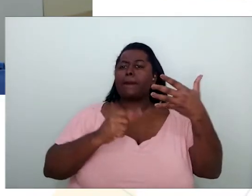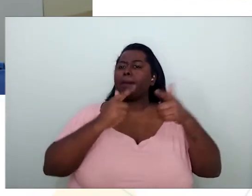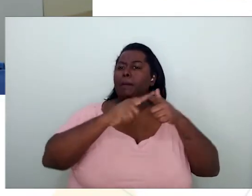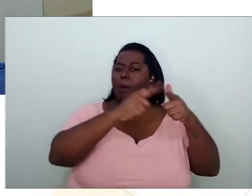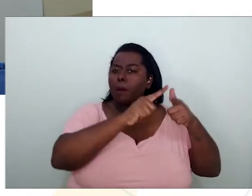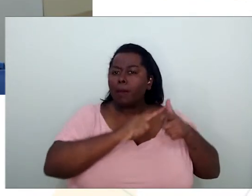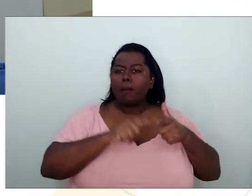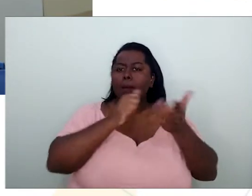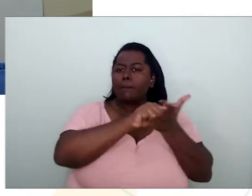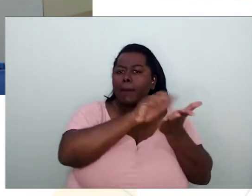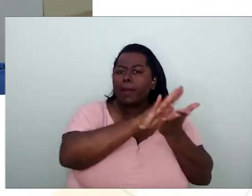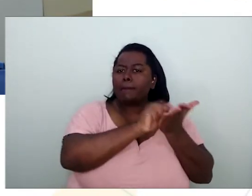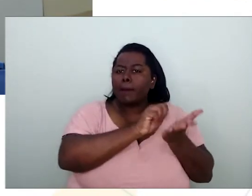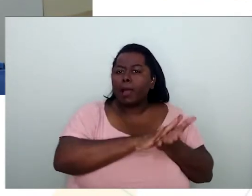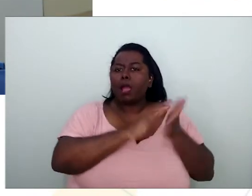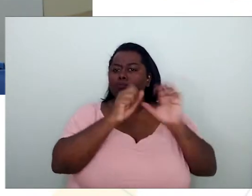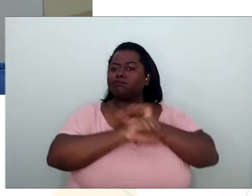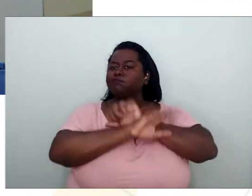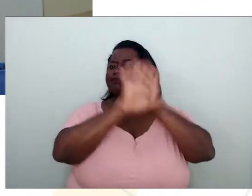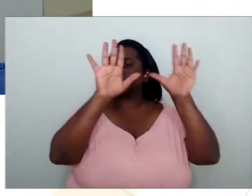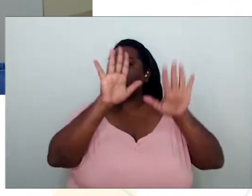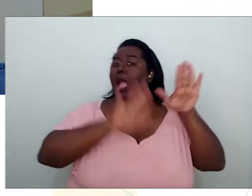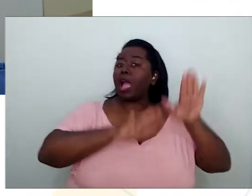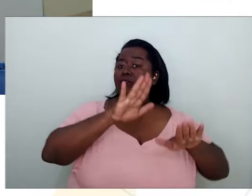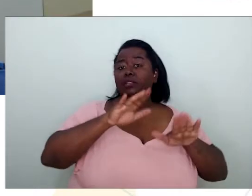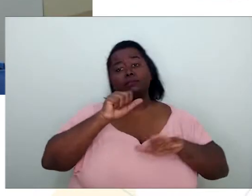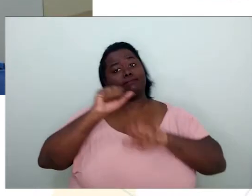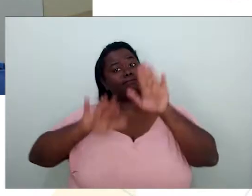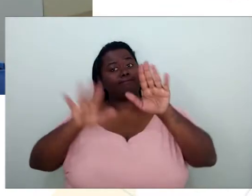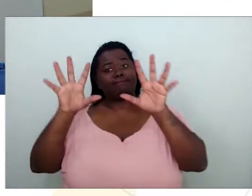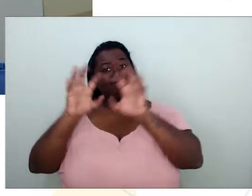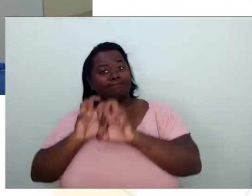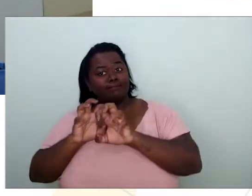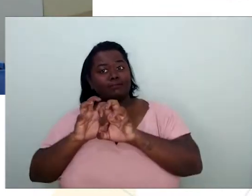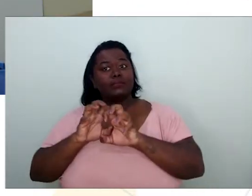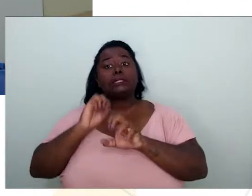not clearly articulated what happens when a student fails to deliver on their